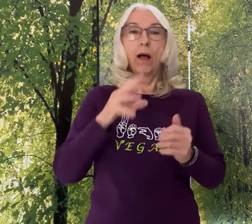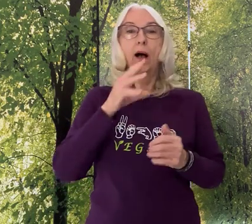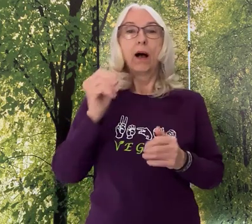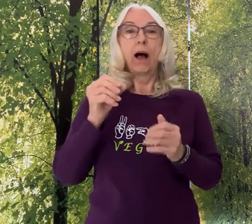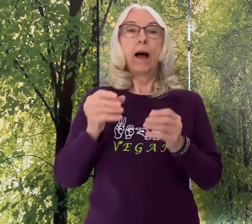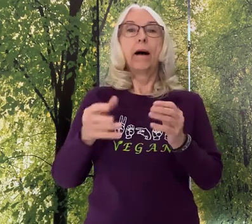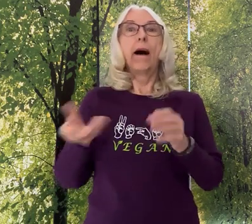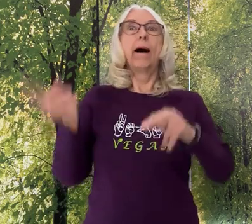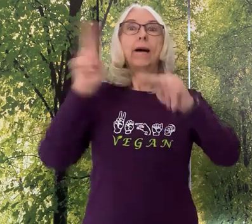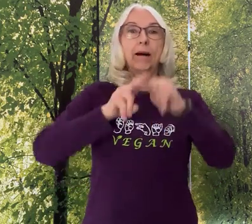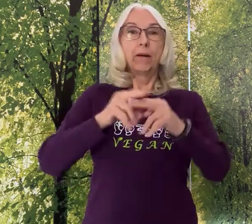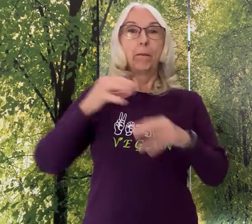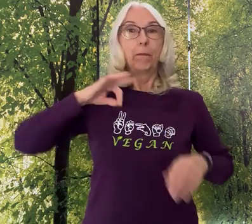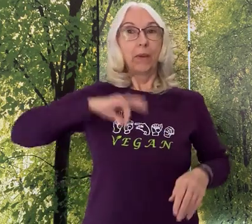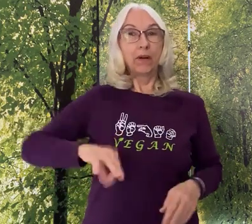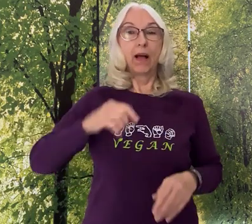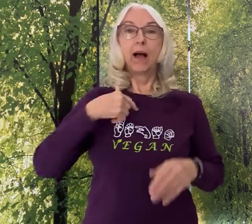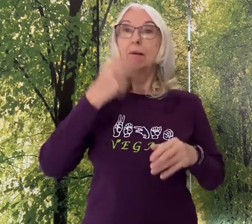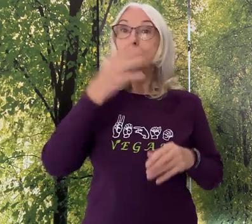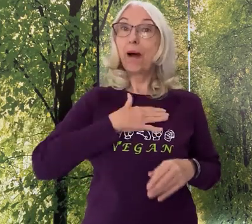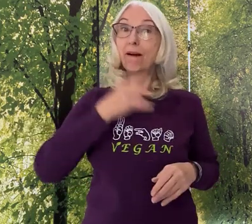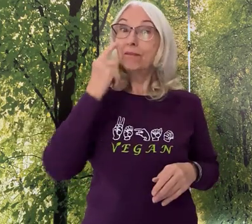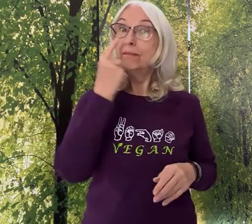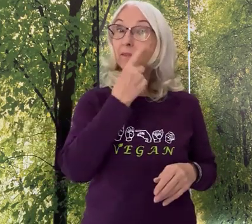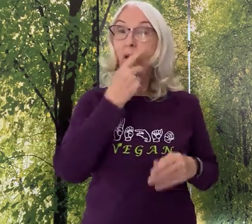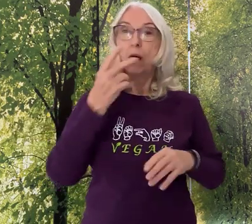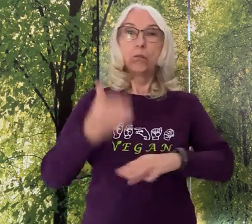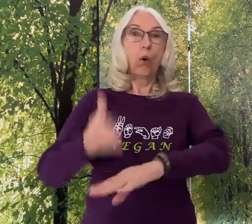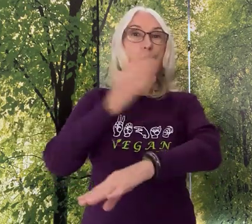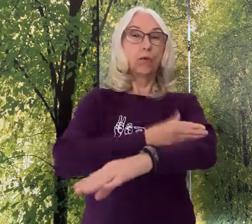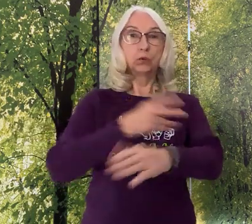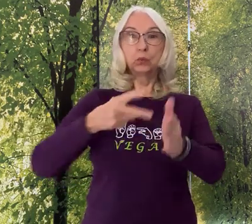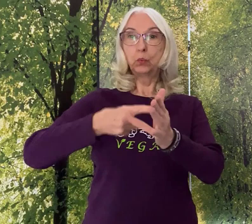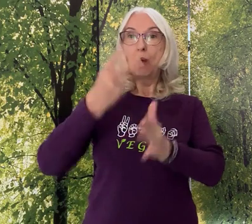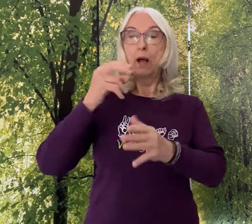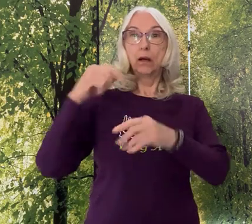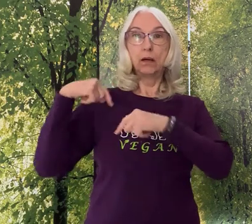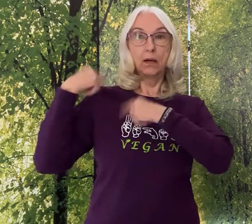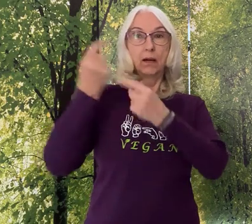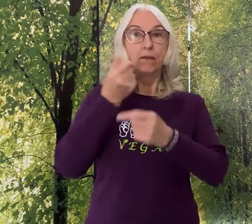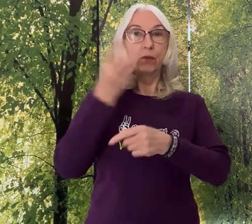And as an added benefit, my vision has improved twice in the past few years!